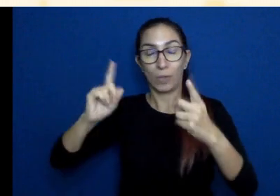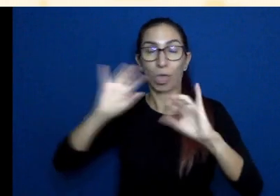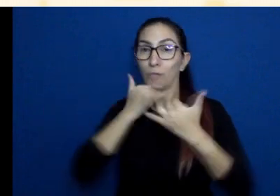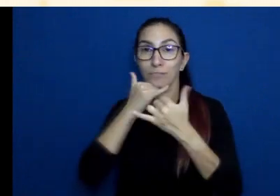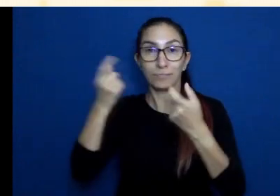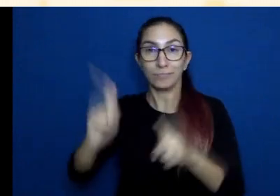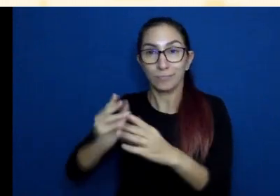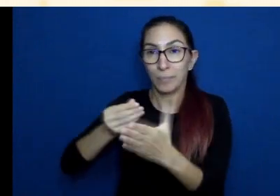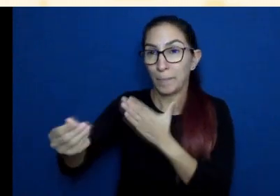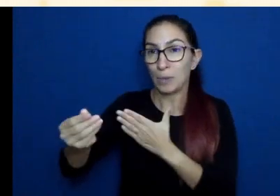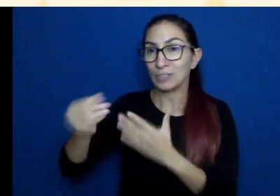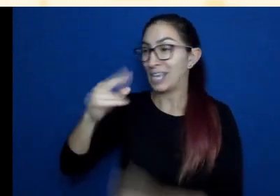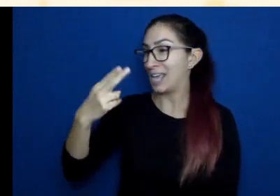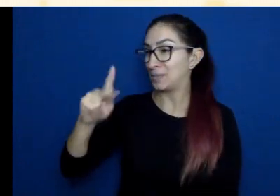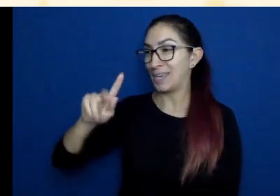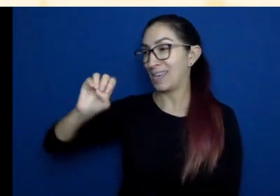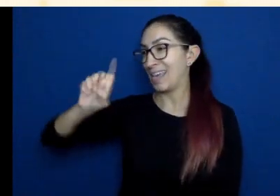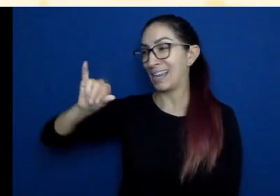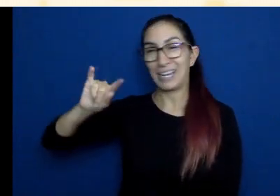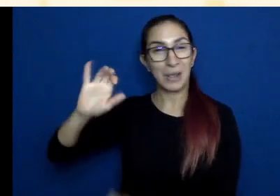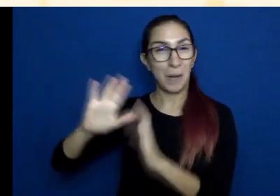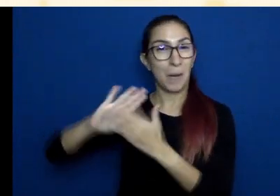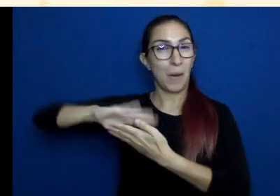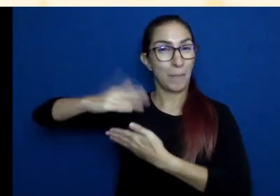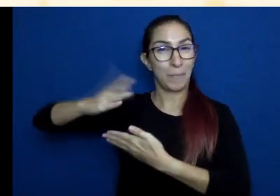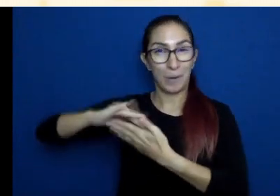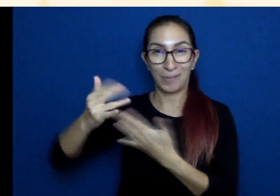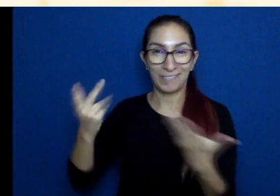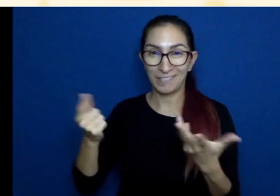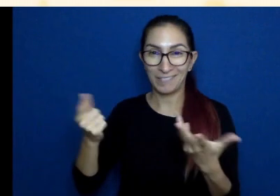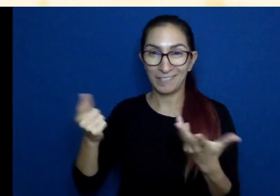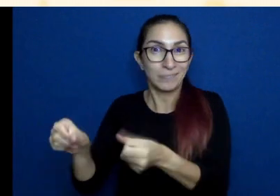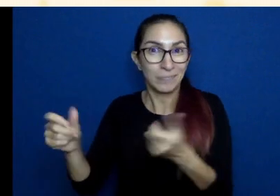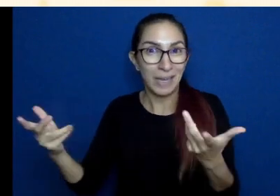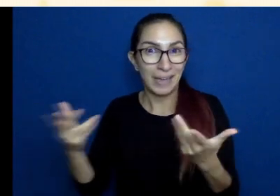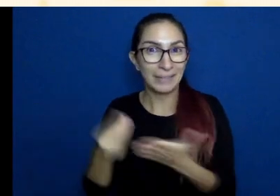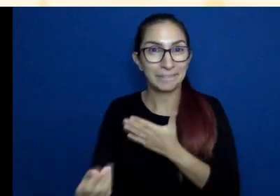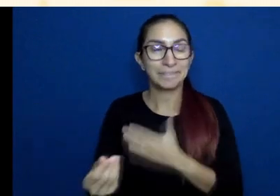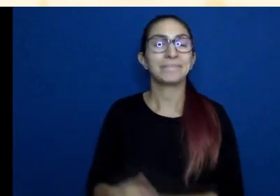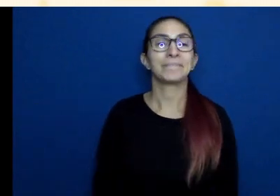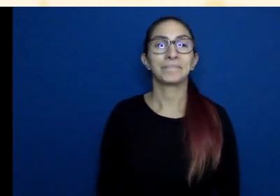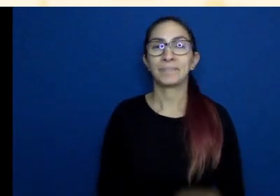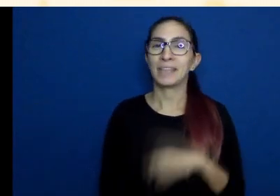you will actually activate the ad and end up purchasing an HP EliteBook Folio.